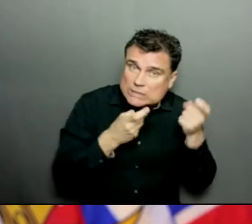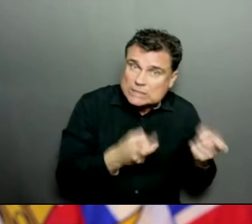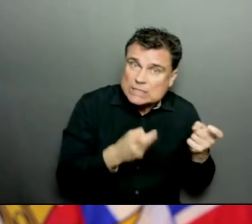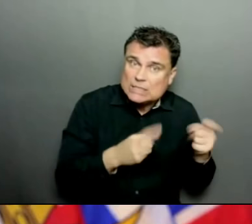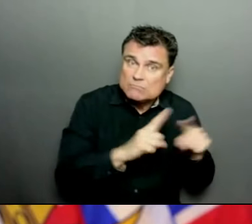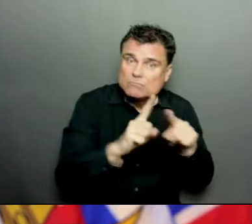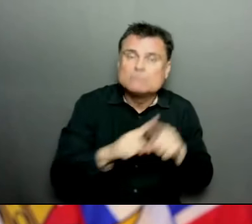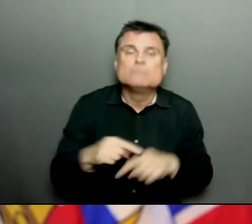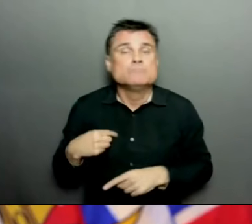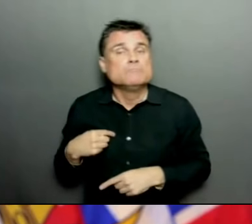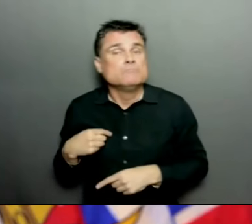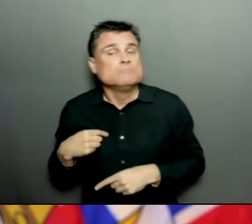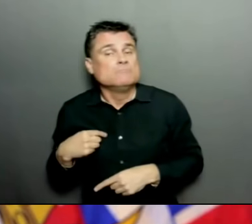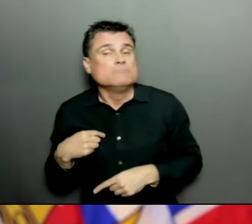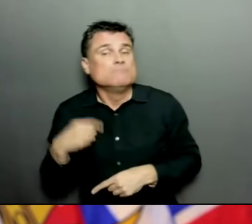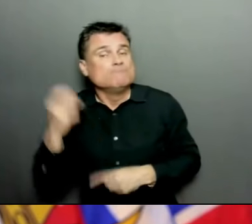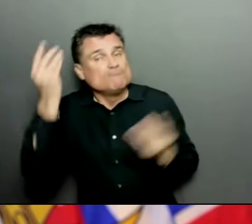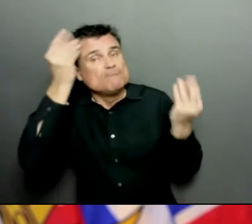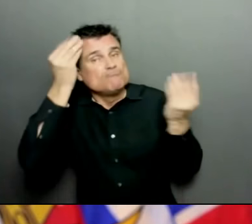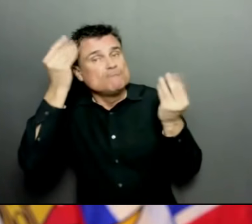particularly we had the larger break